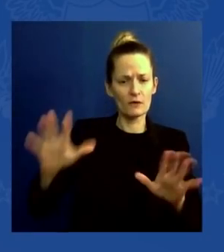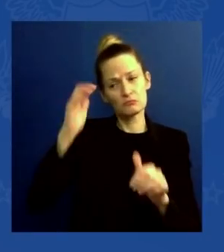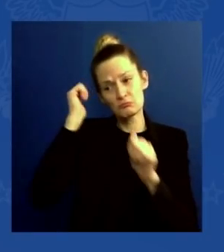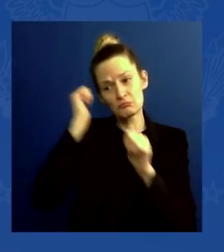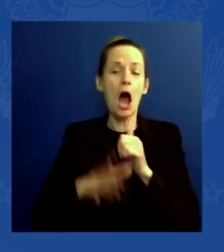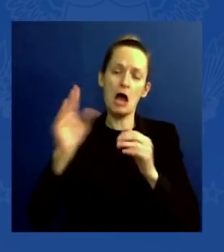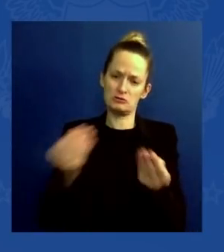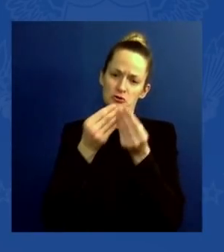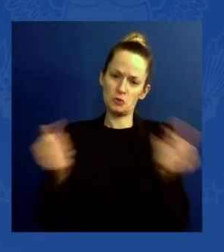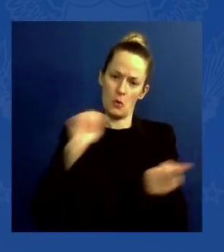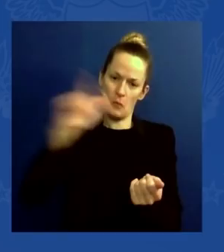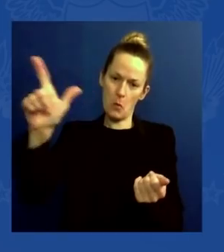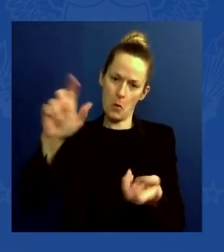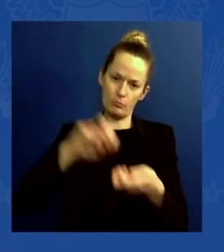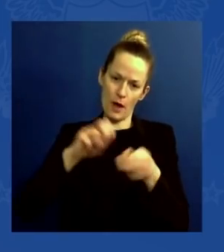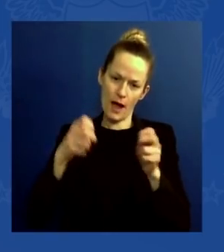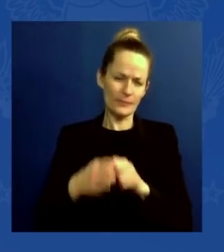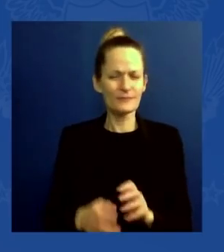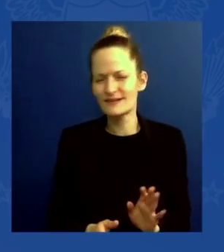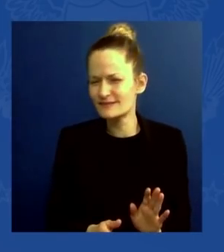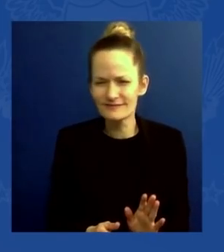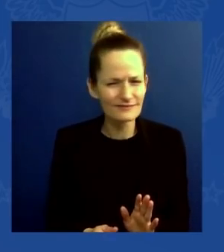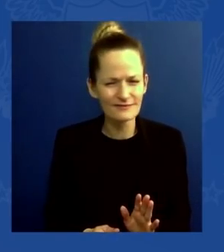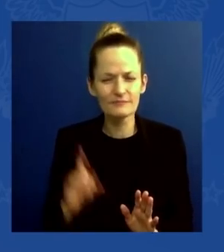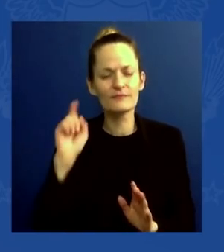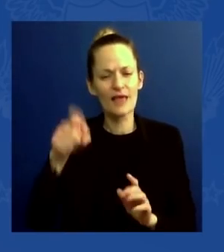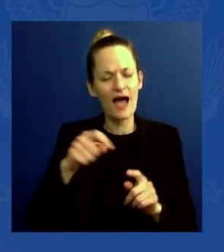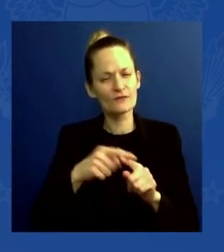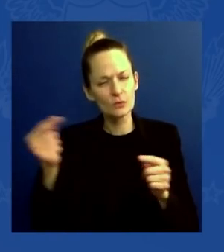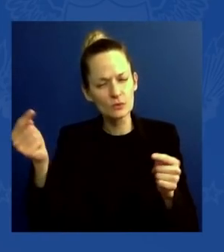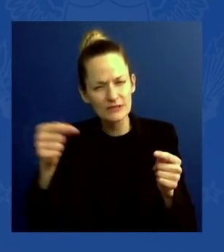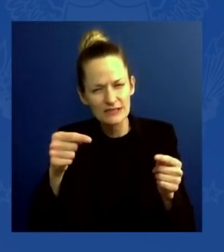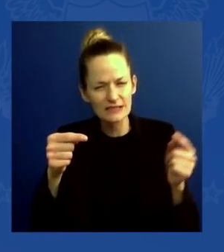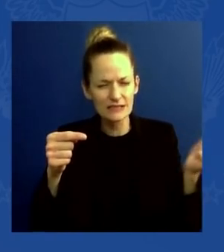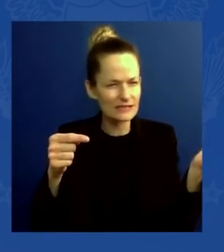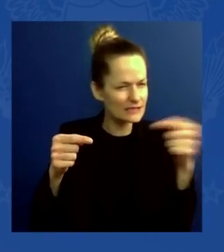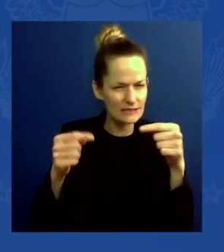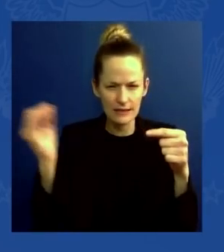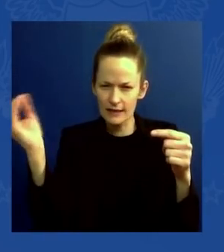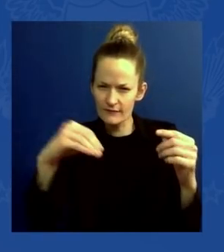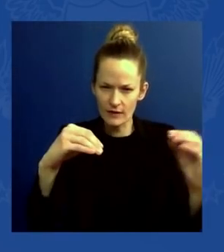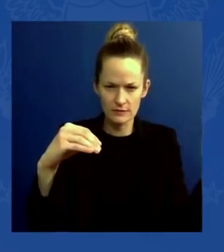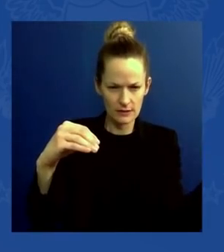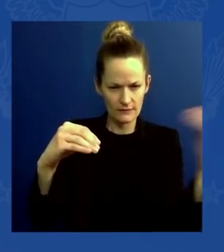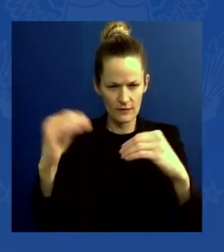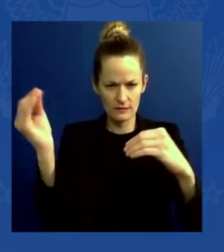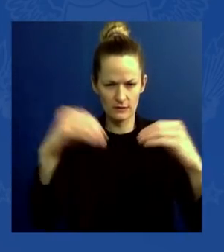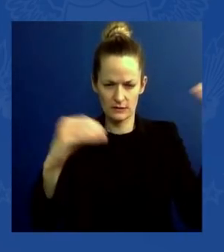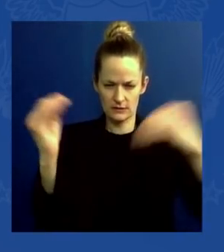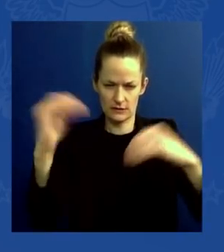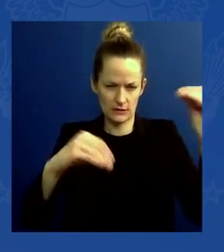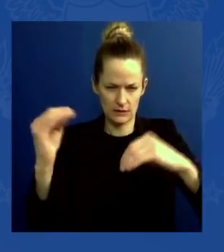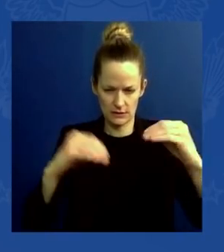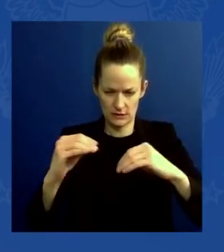"Look, let's -- if we move on what's here in this bill -- that is the infrastructure bill --